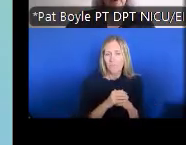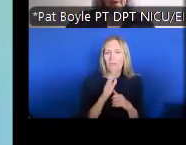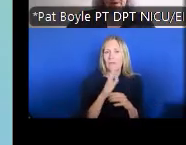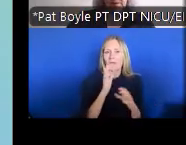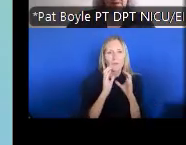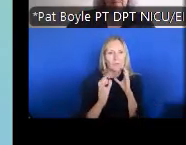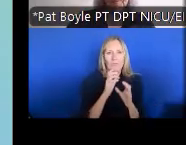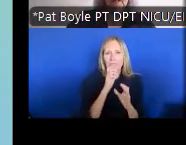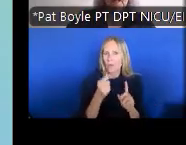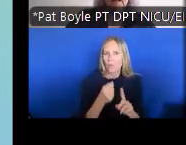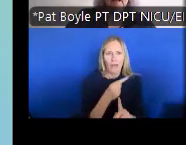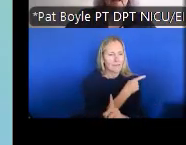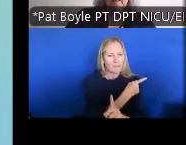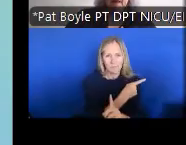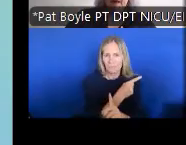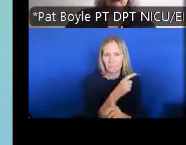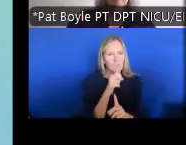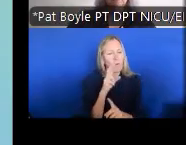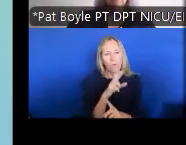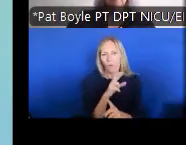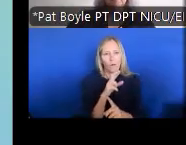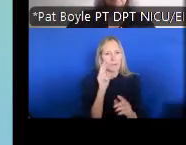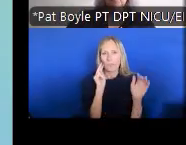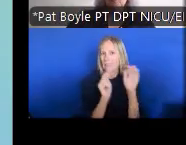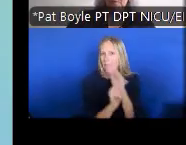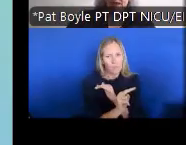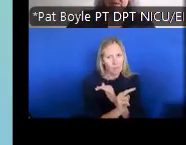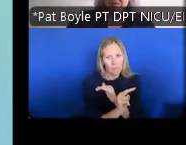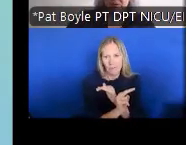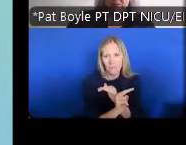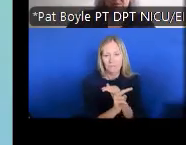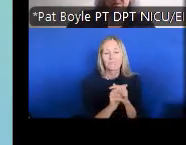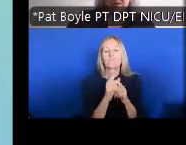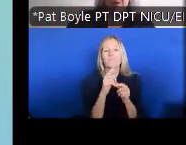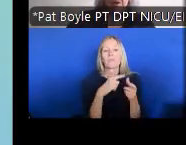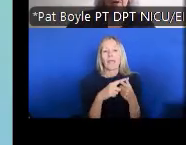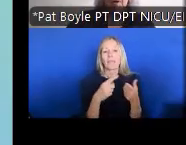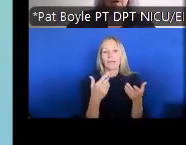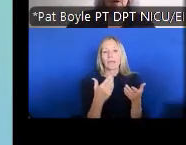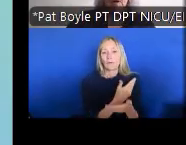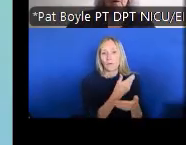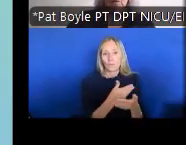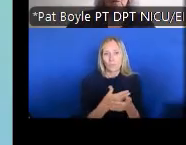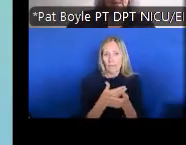predictable. Then, the newborn behavioral observation. Was